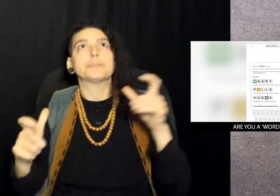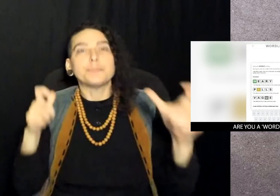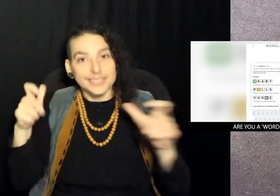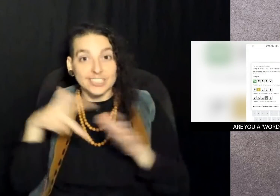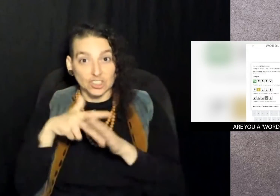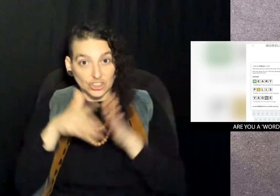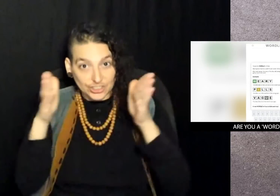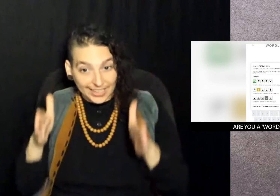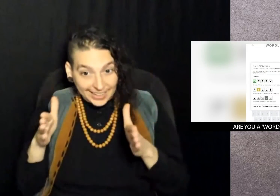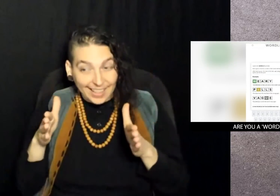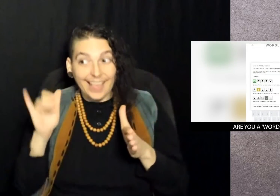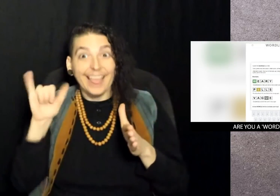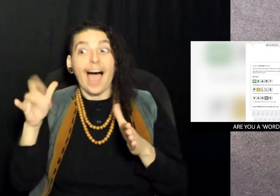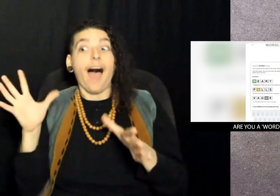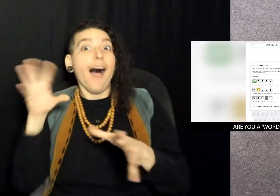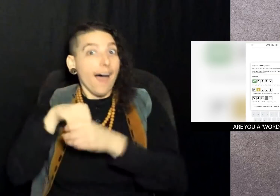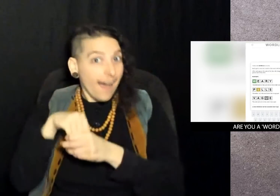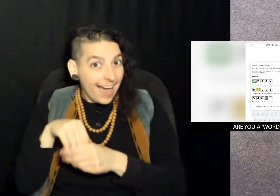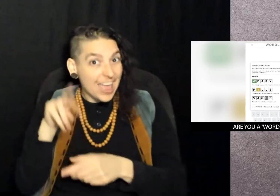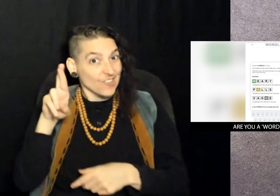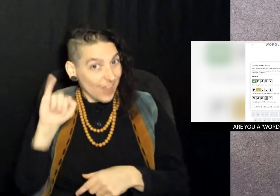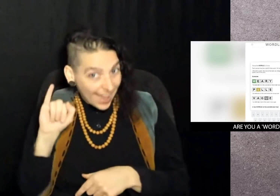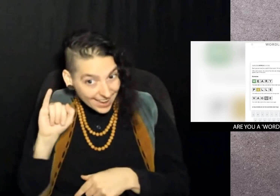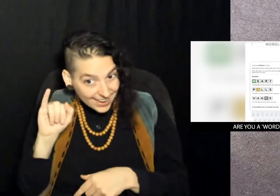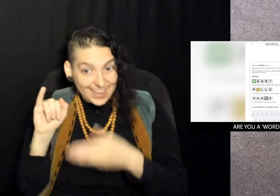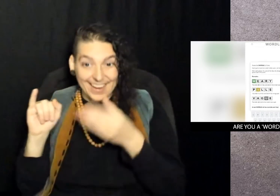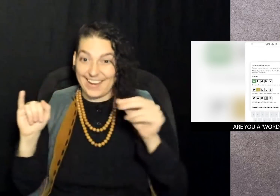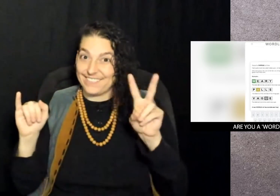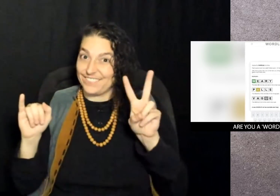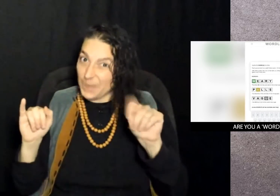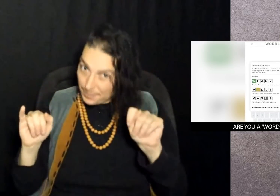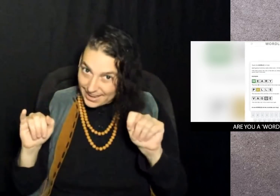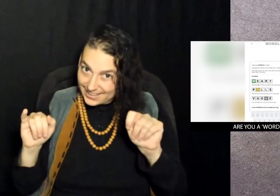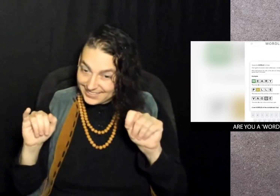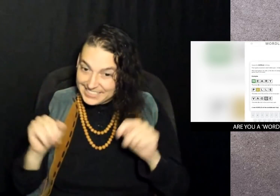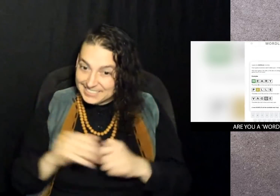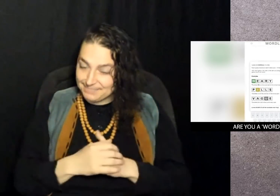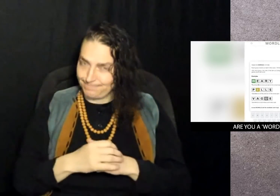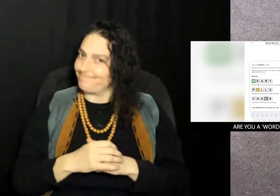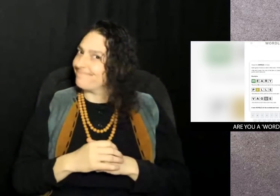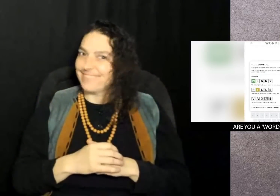followed by Rhode Island and Vermont shame shame on you